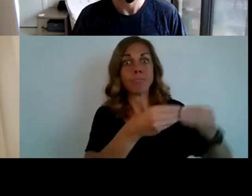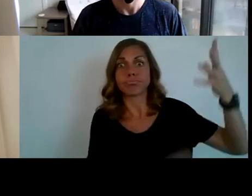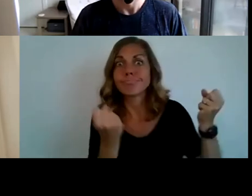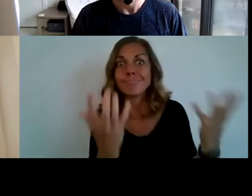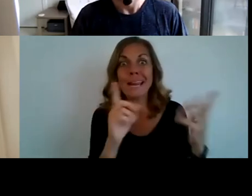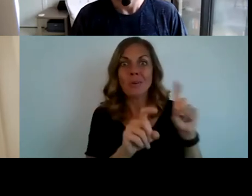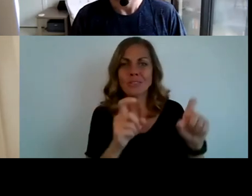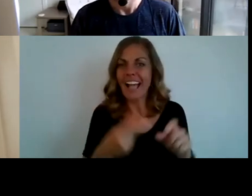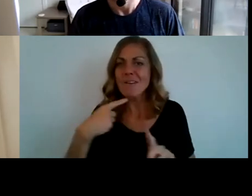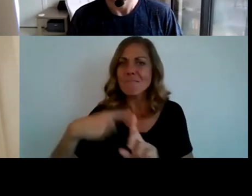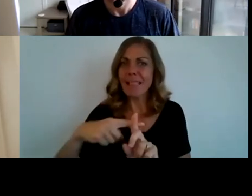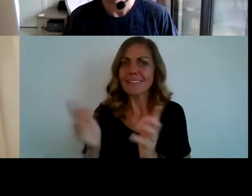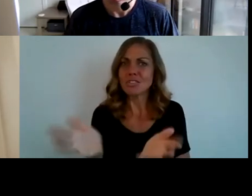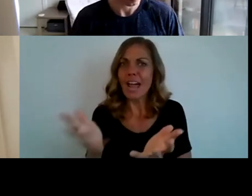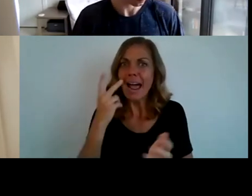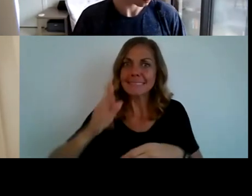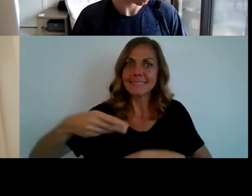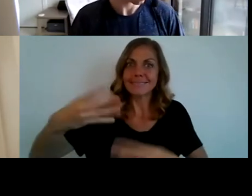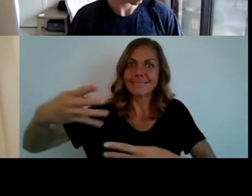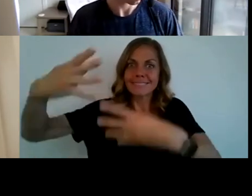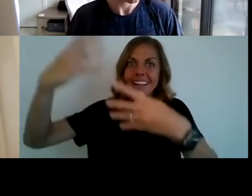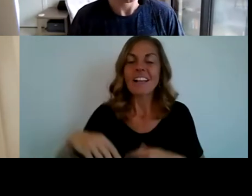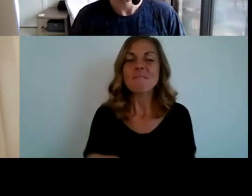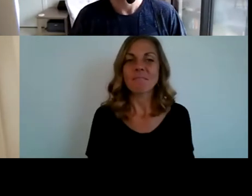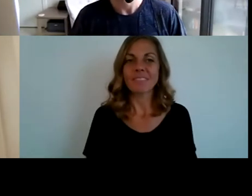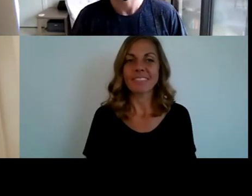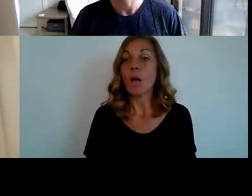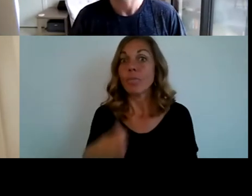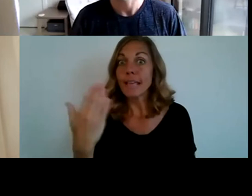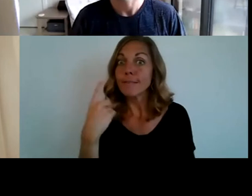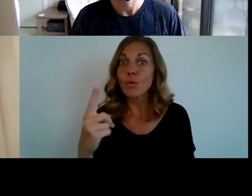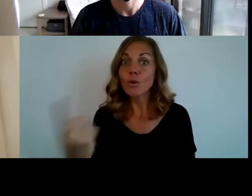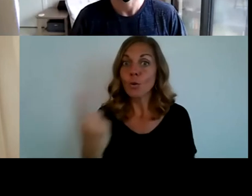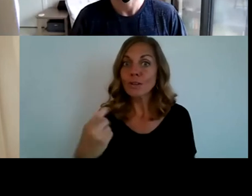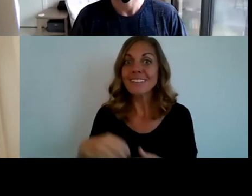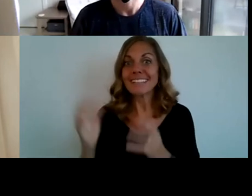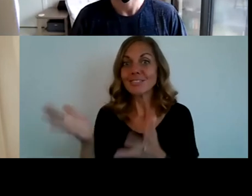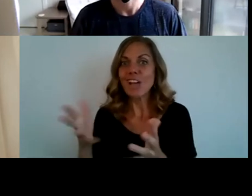in the chat. Thank you everyone for your questions in the chat and the Q&A. There are a couple